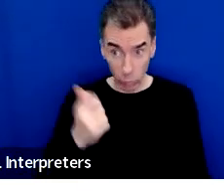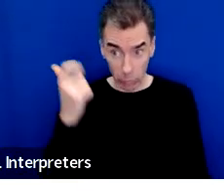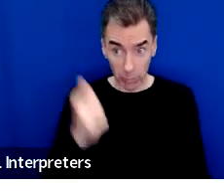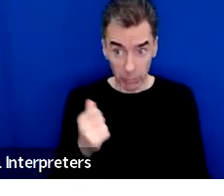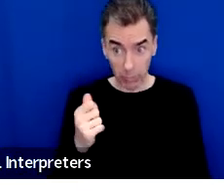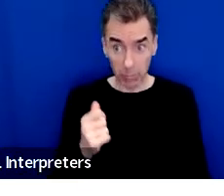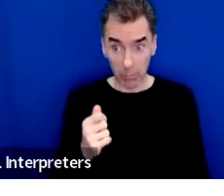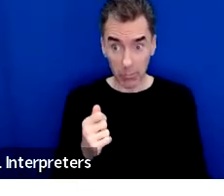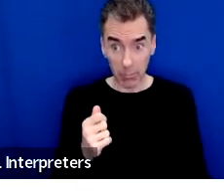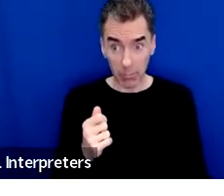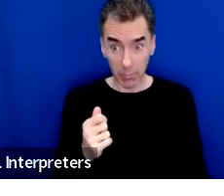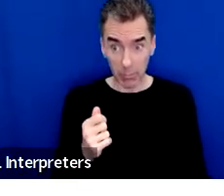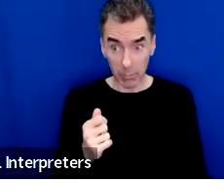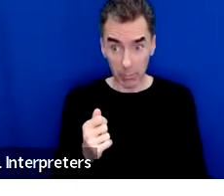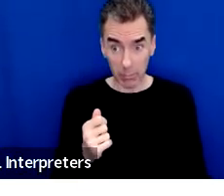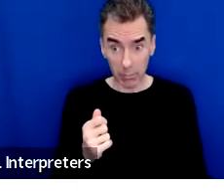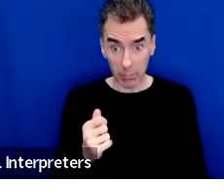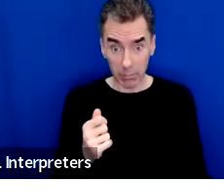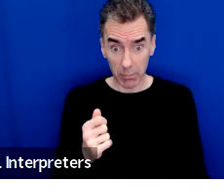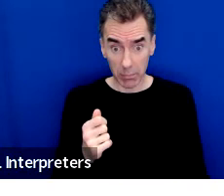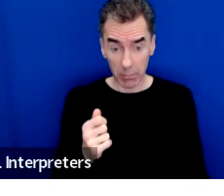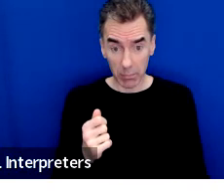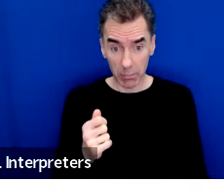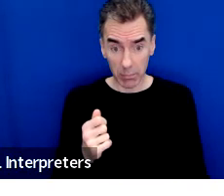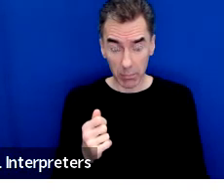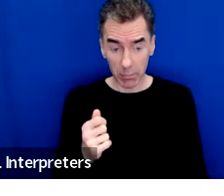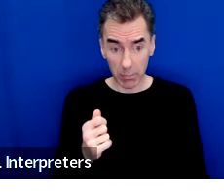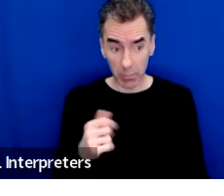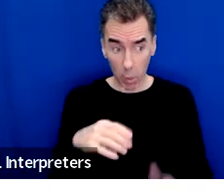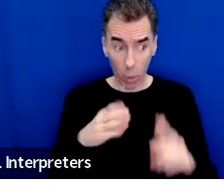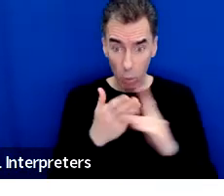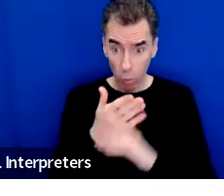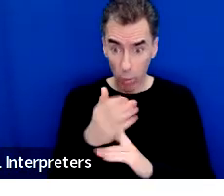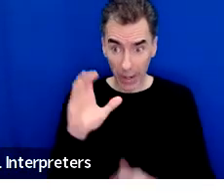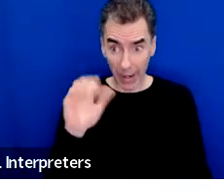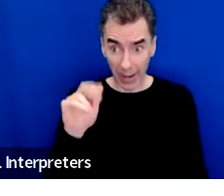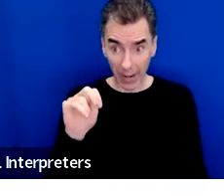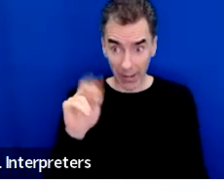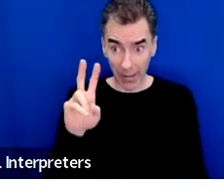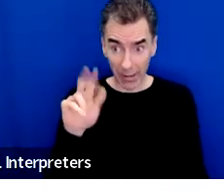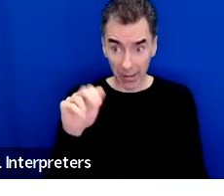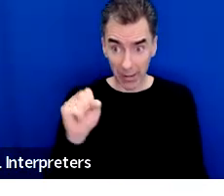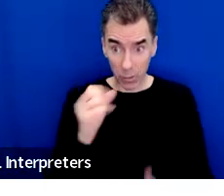even if they access it through their canvas course? Or is that when they create the app